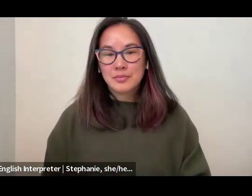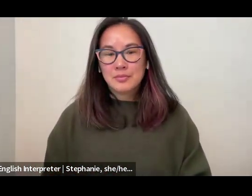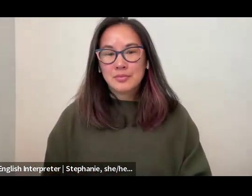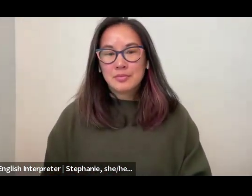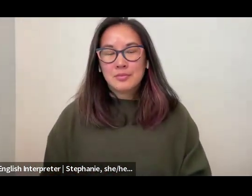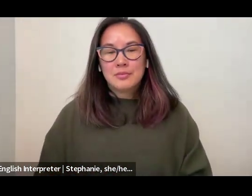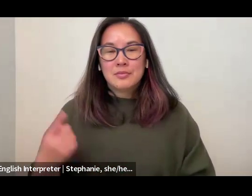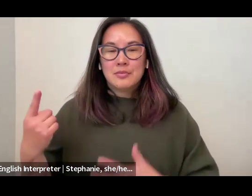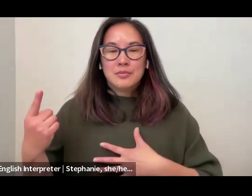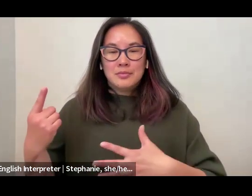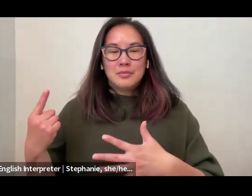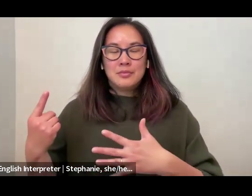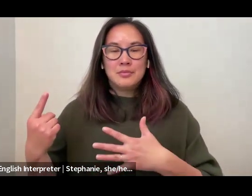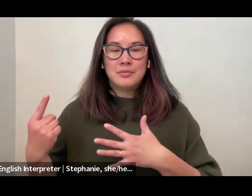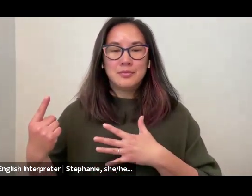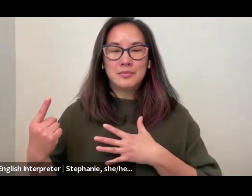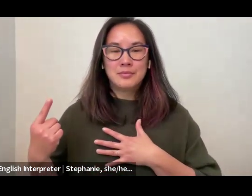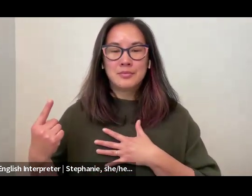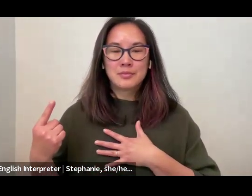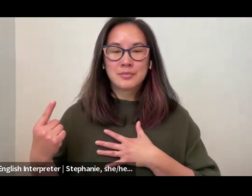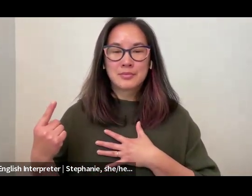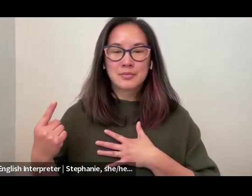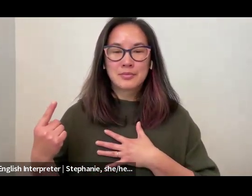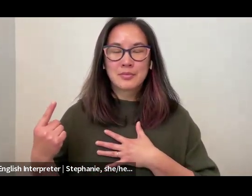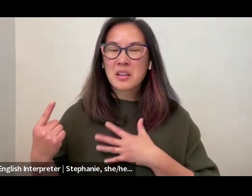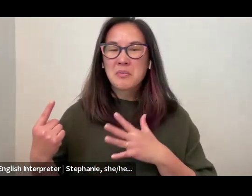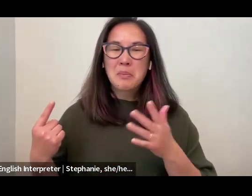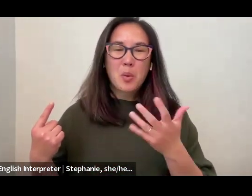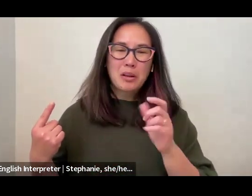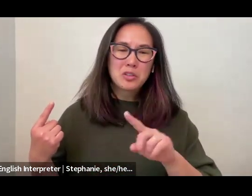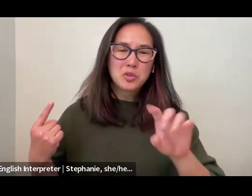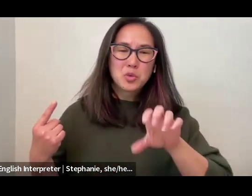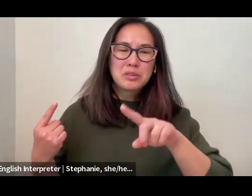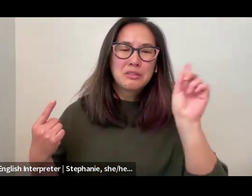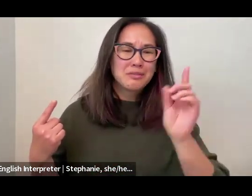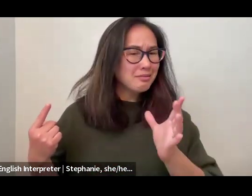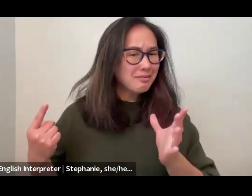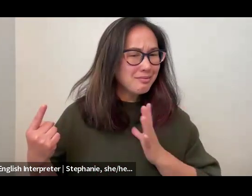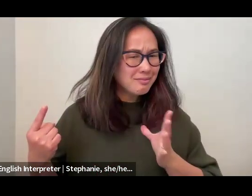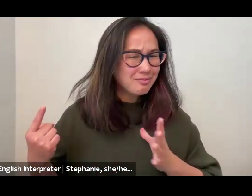That's one breath. And maybe you change your mind in the middle and decide to put your hands differently.